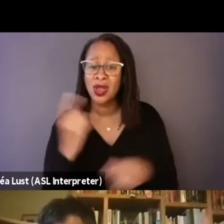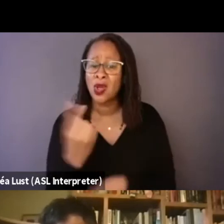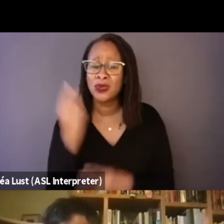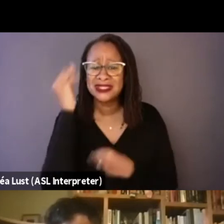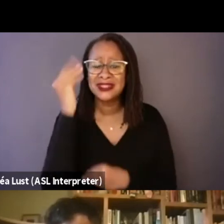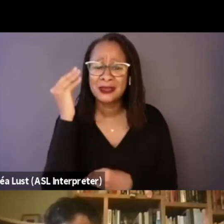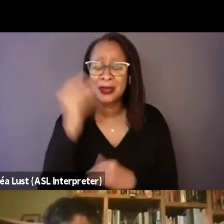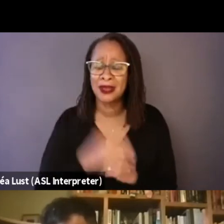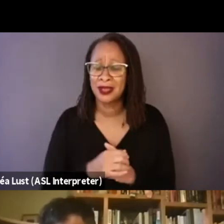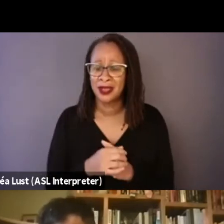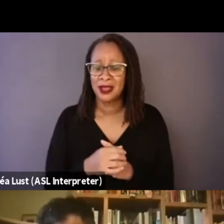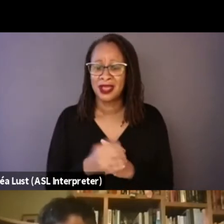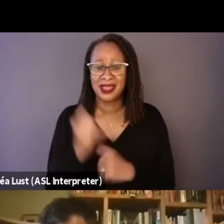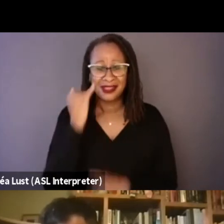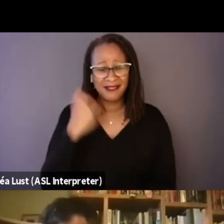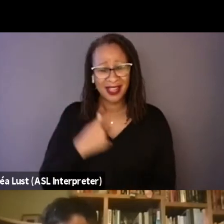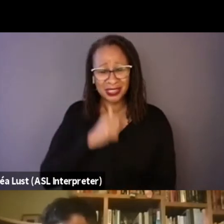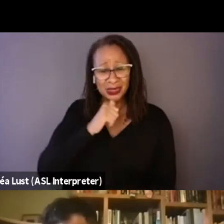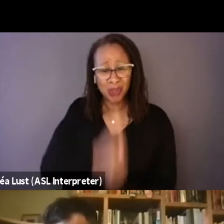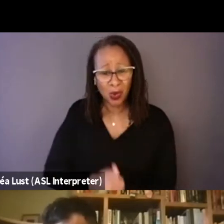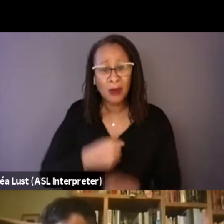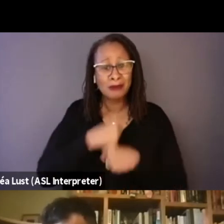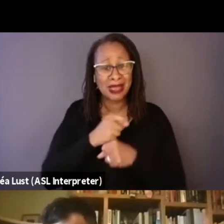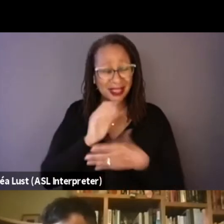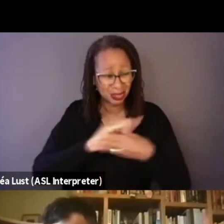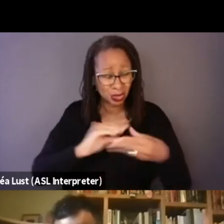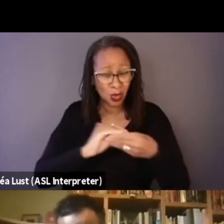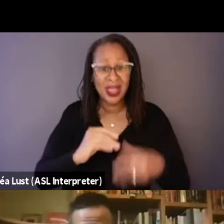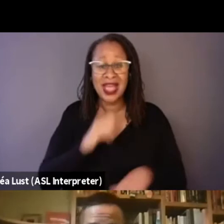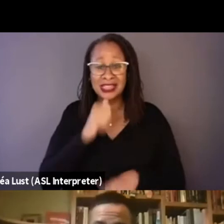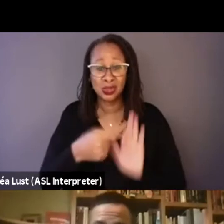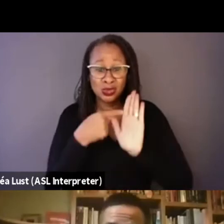"If I don't make this story, maybe nobody make it."